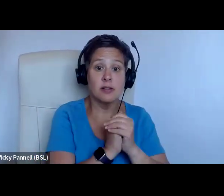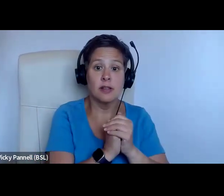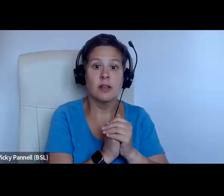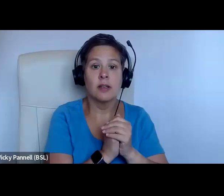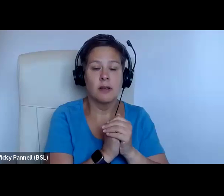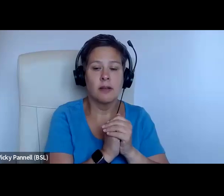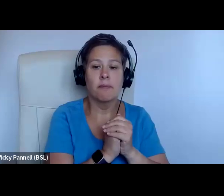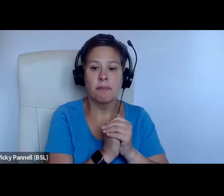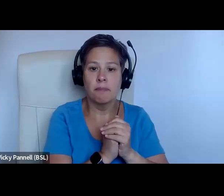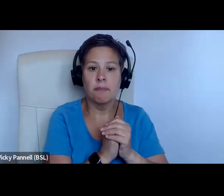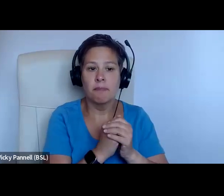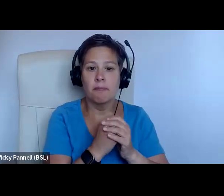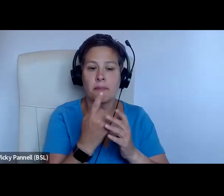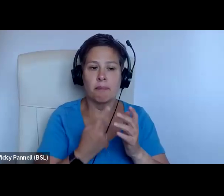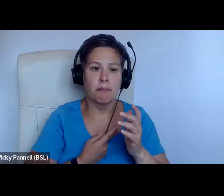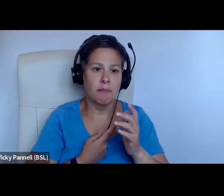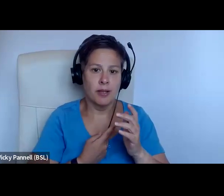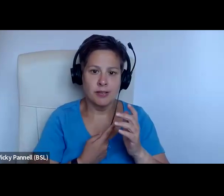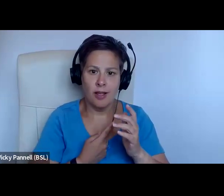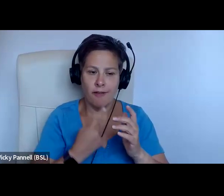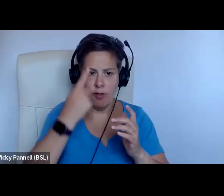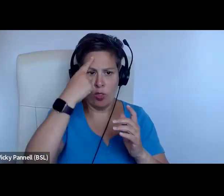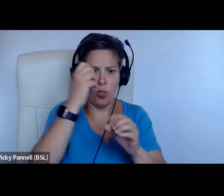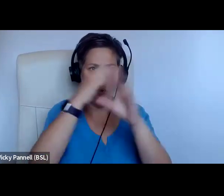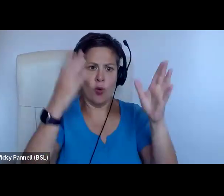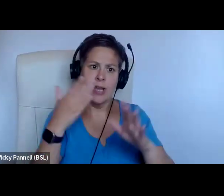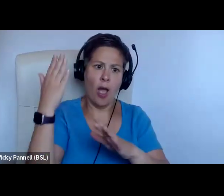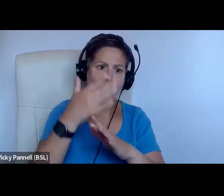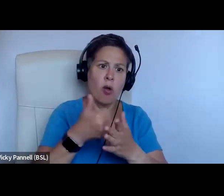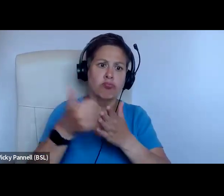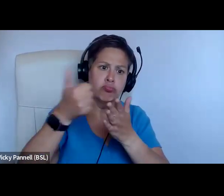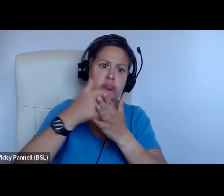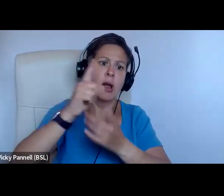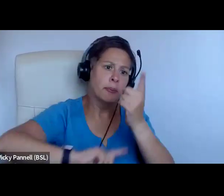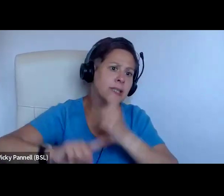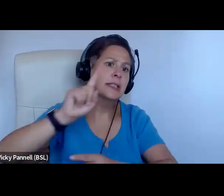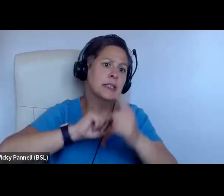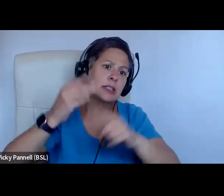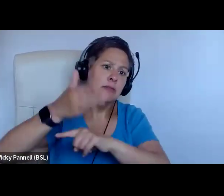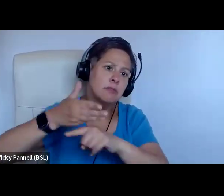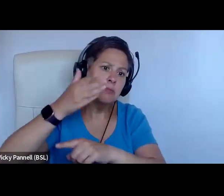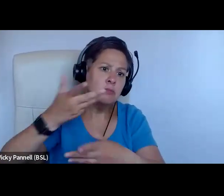However, some months after our working group was set up, we were actually presented with